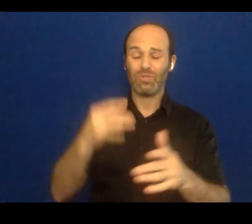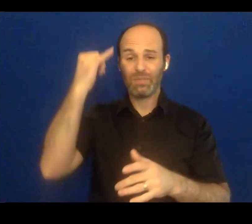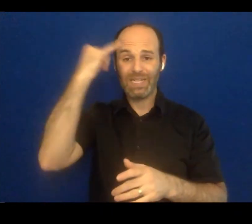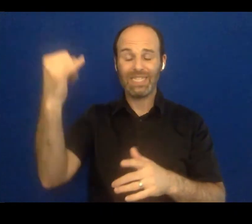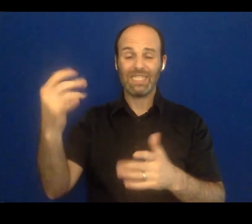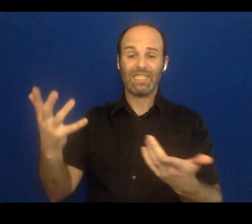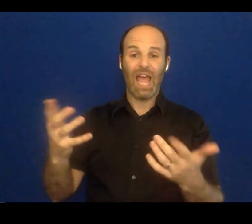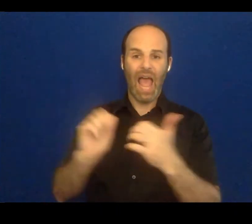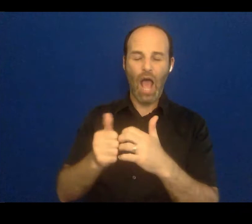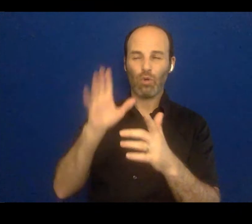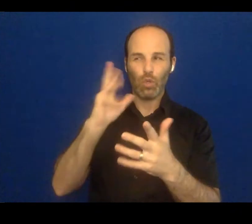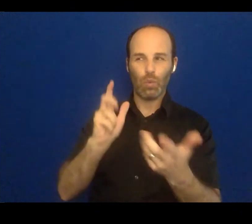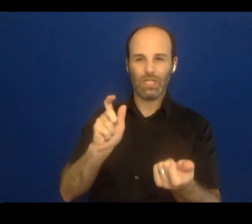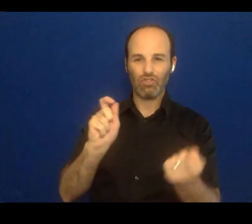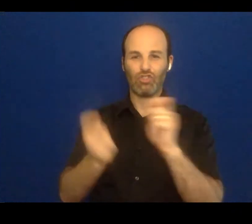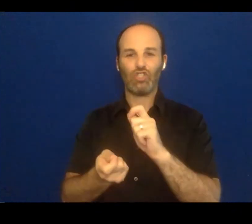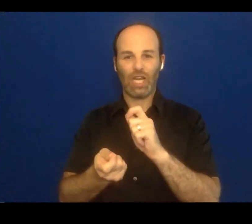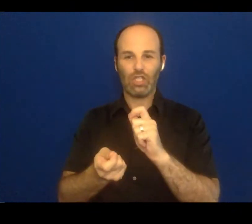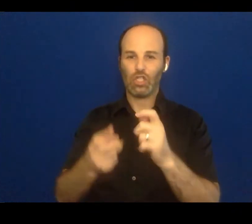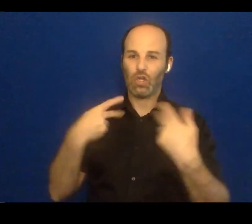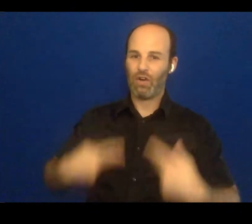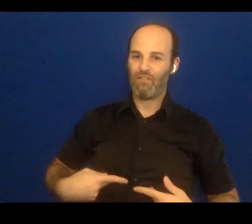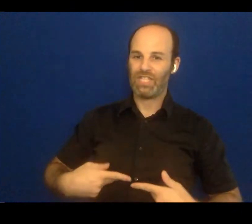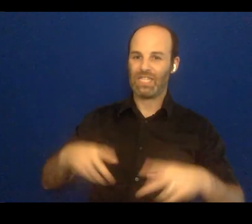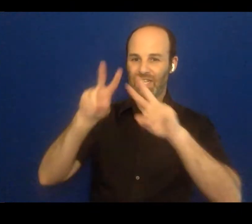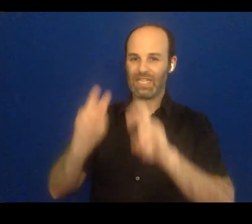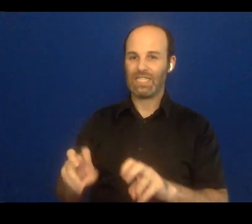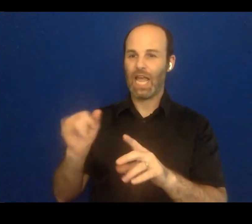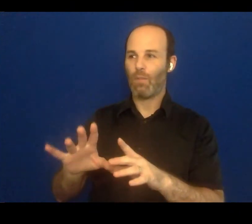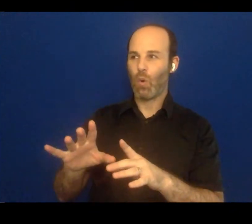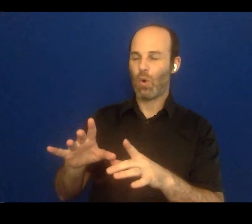HOW YOU MIGHT MODIFY THE HISTORY